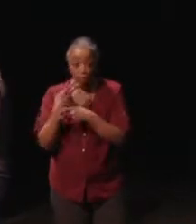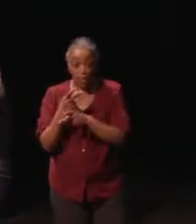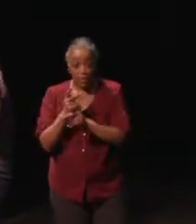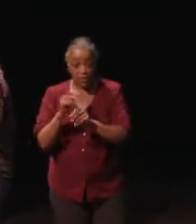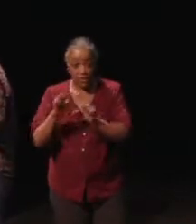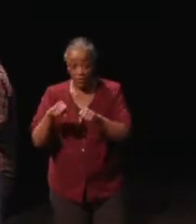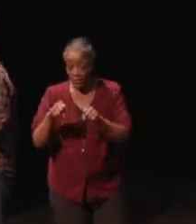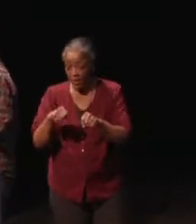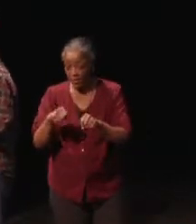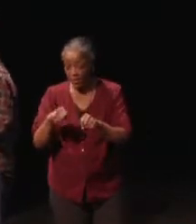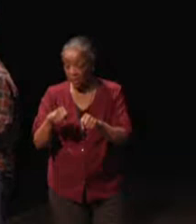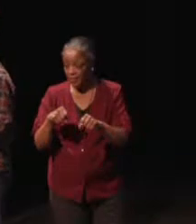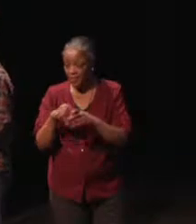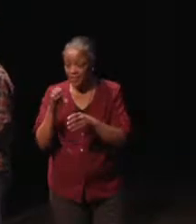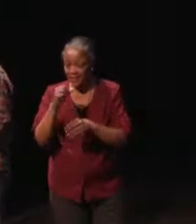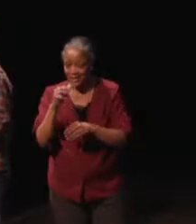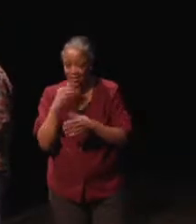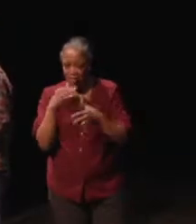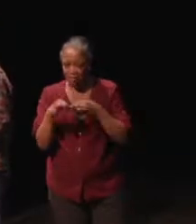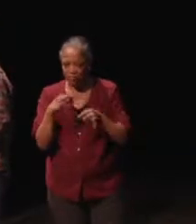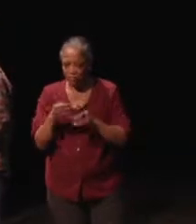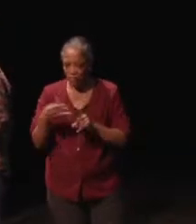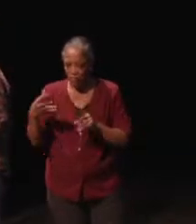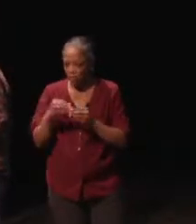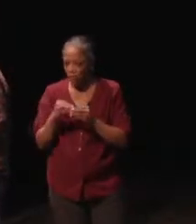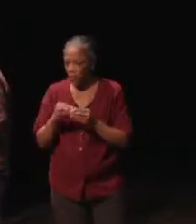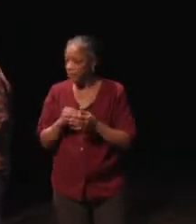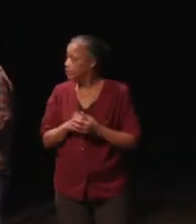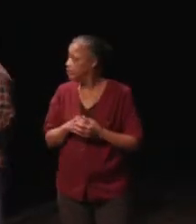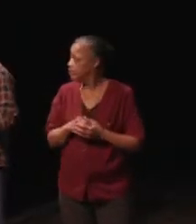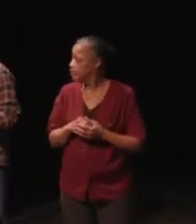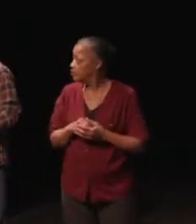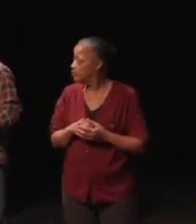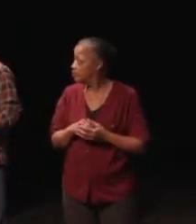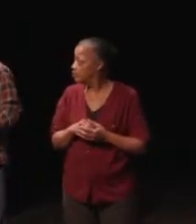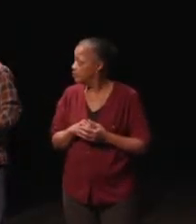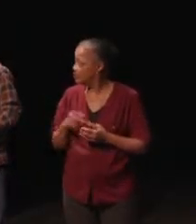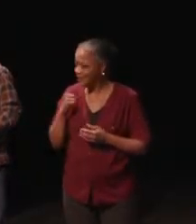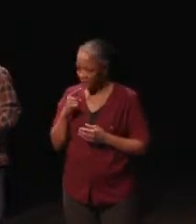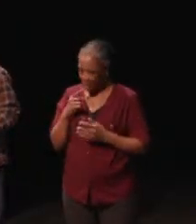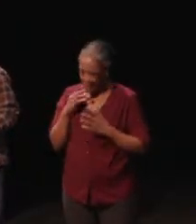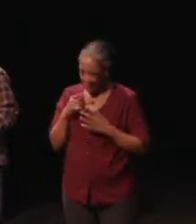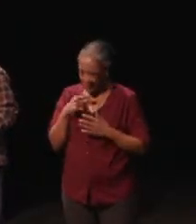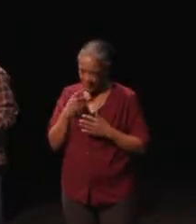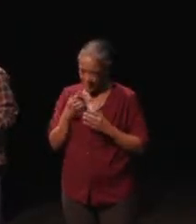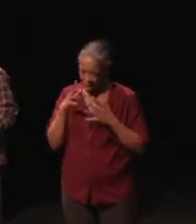I'll let Sam tell you a little bit more about- >> You high blush. So my name is Sam Thompson.